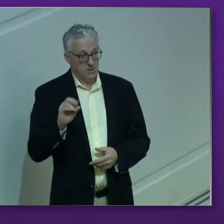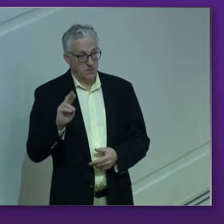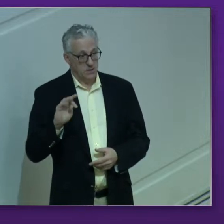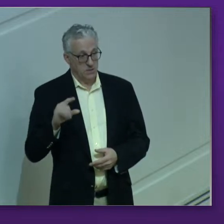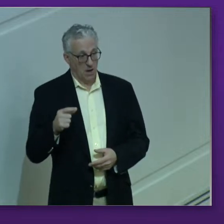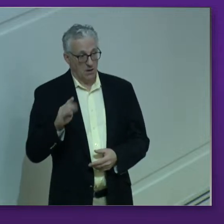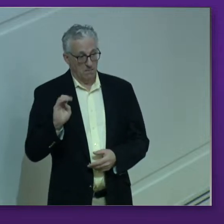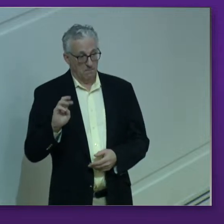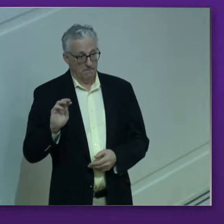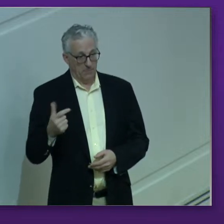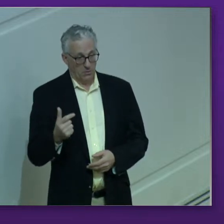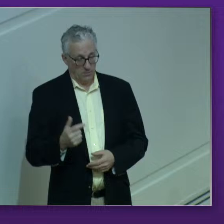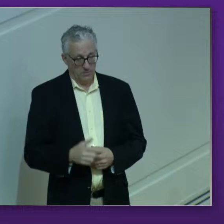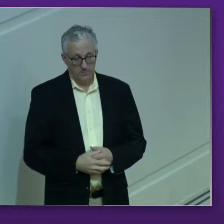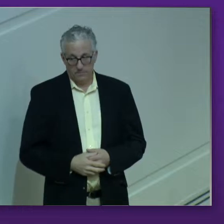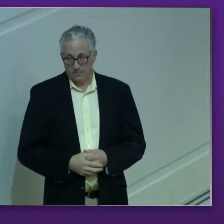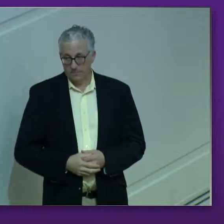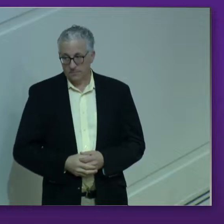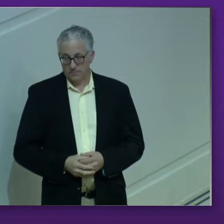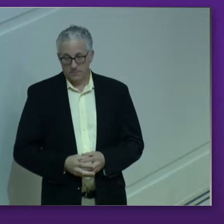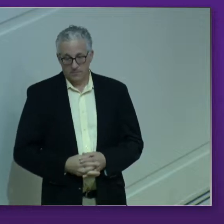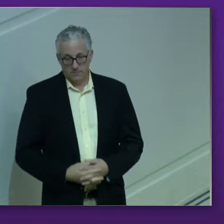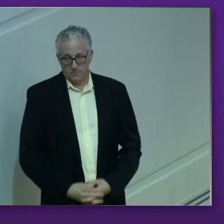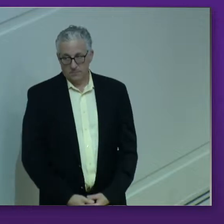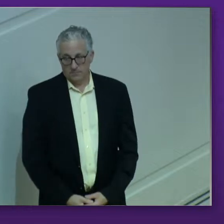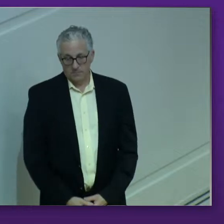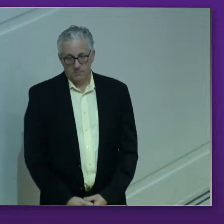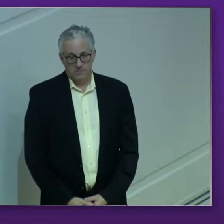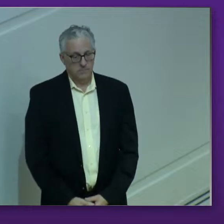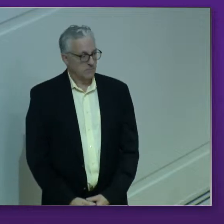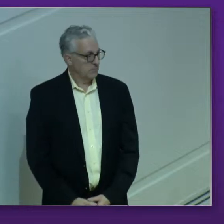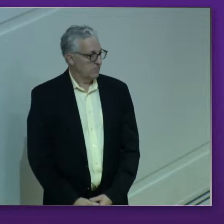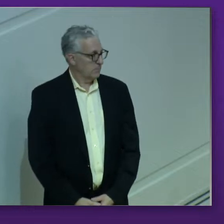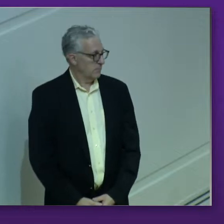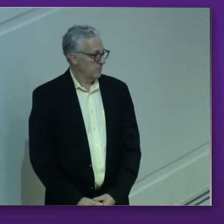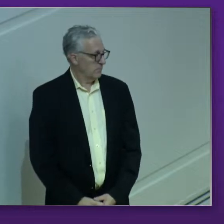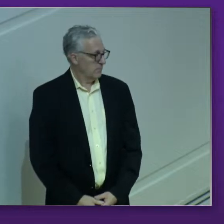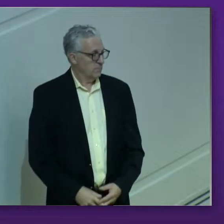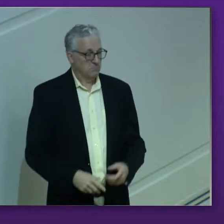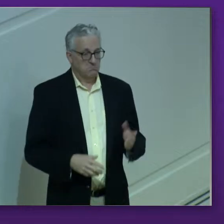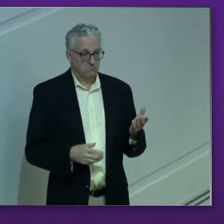PASSION FOR MATHEMATICS. CONGRATULATIONS DR. WHEATLEY.